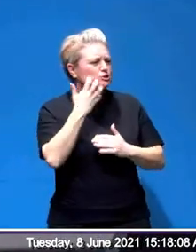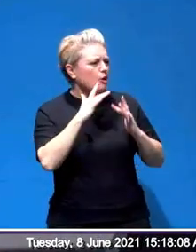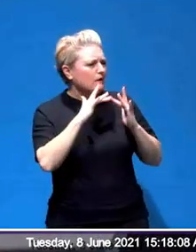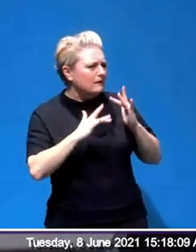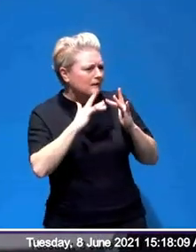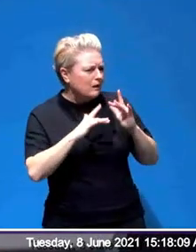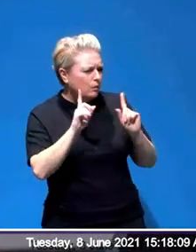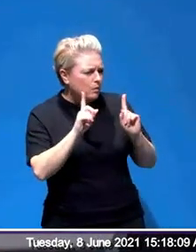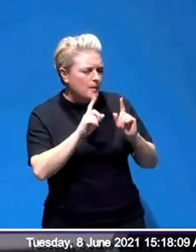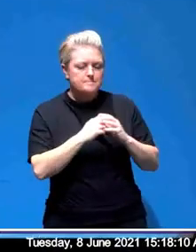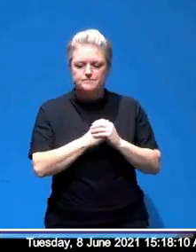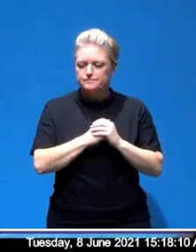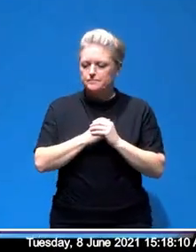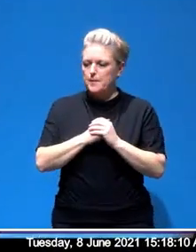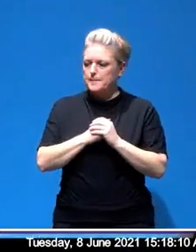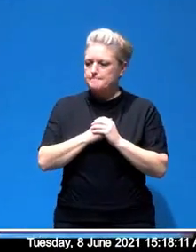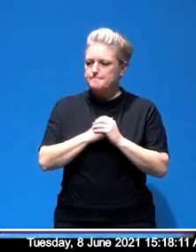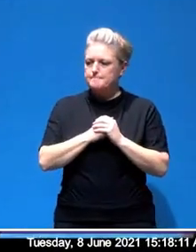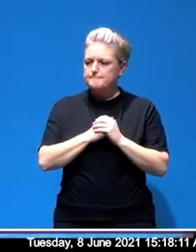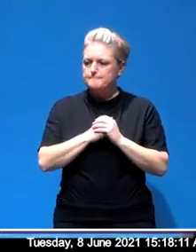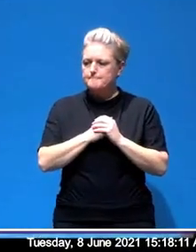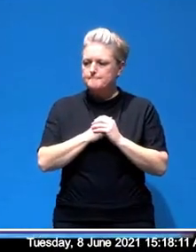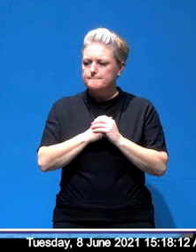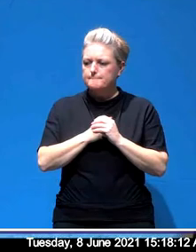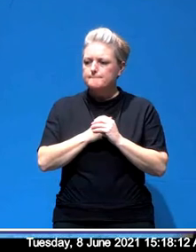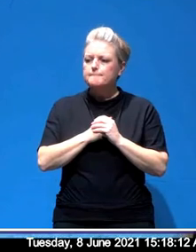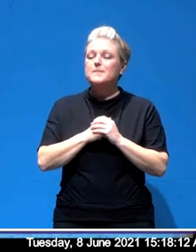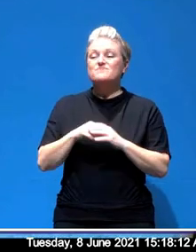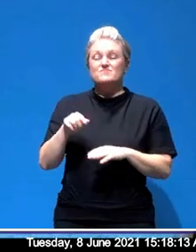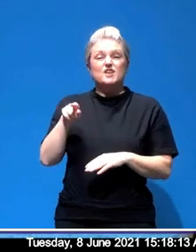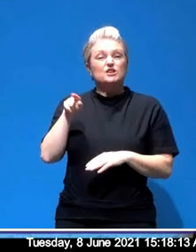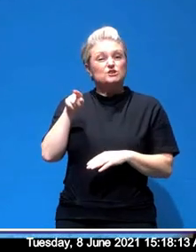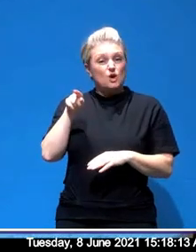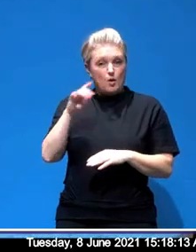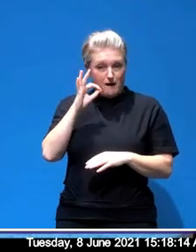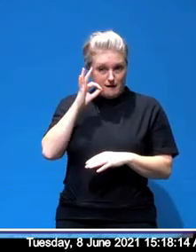Is it fair that you were receiving reports of such an air of neglect about